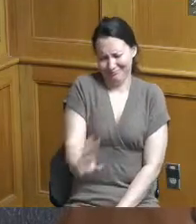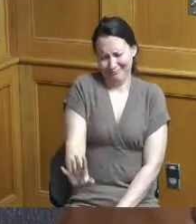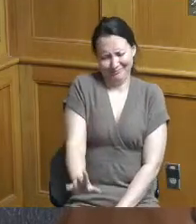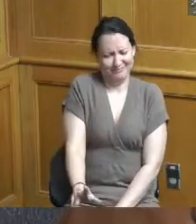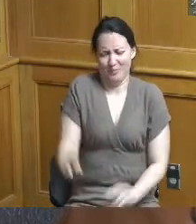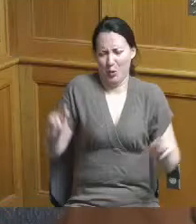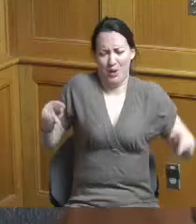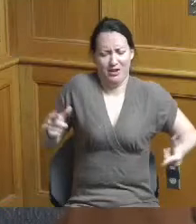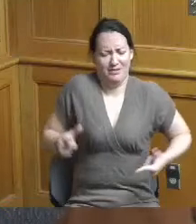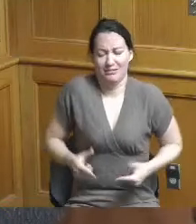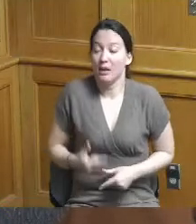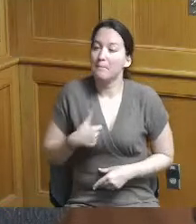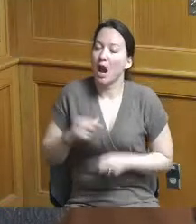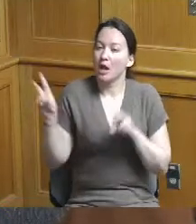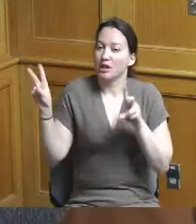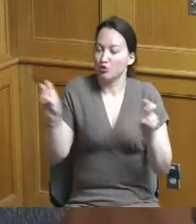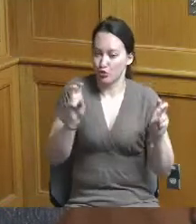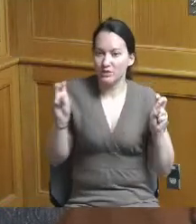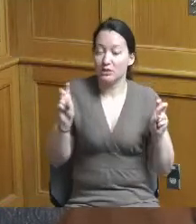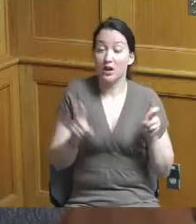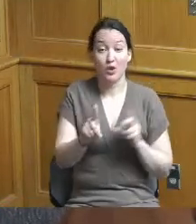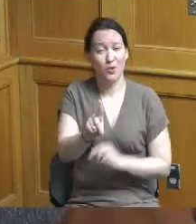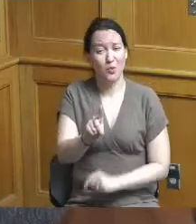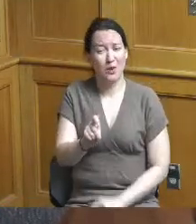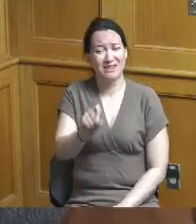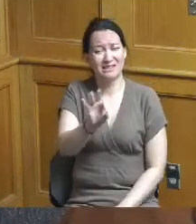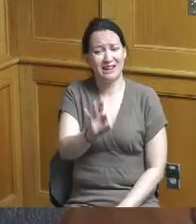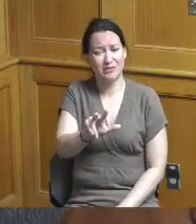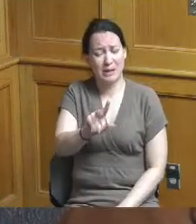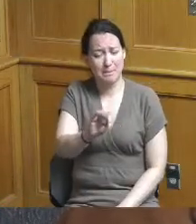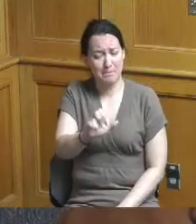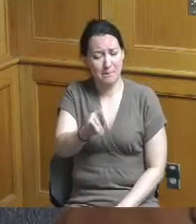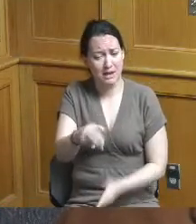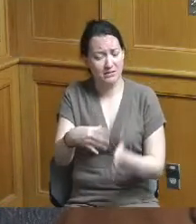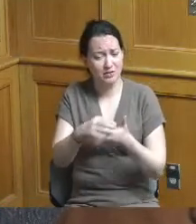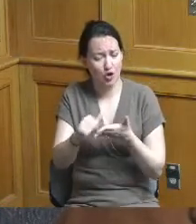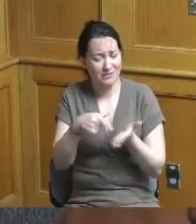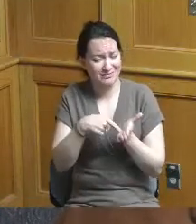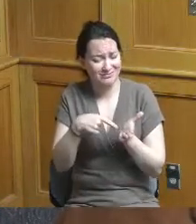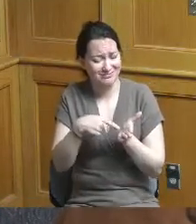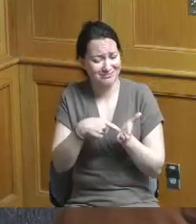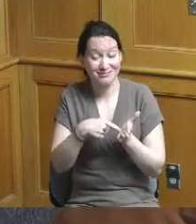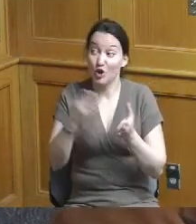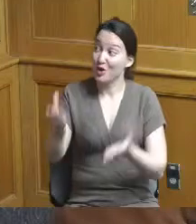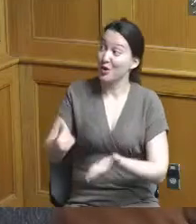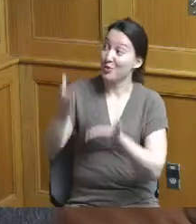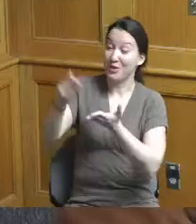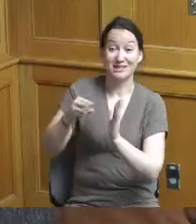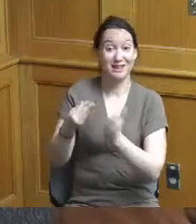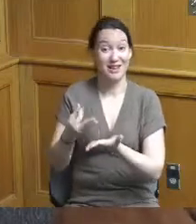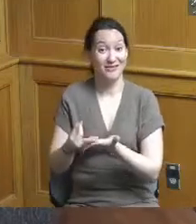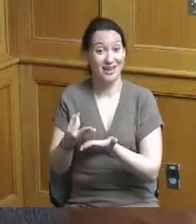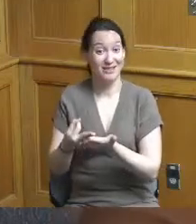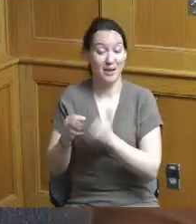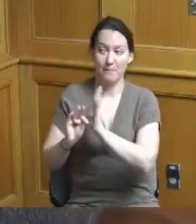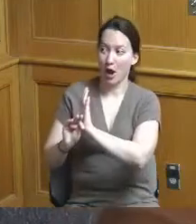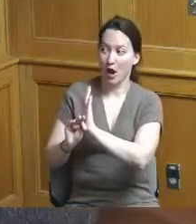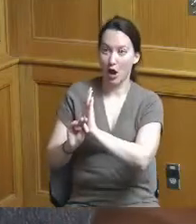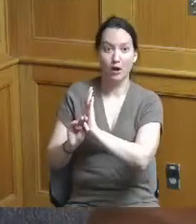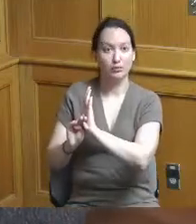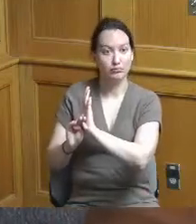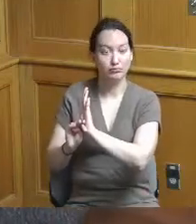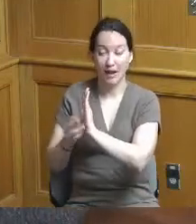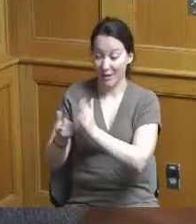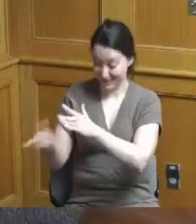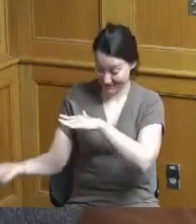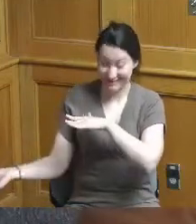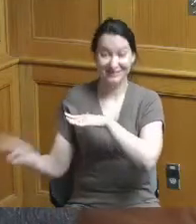are issues that I have 193 million dollar debt a proposed funding model where we come in and go 50